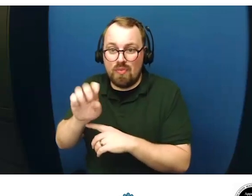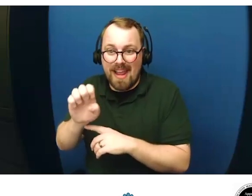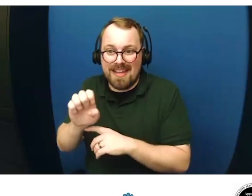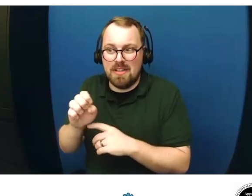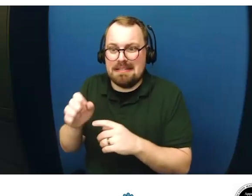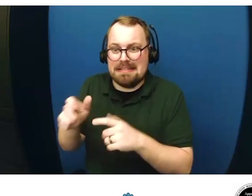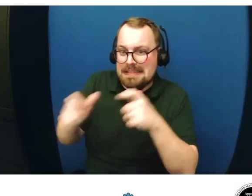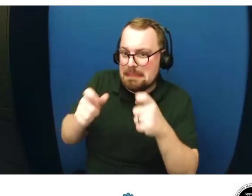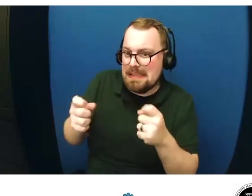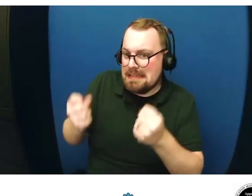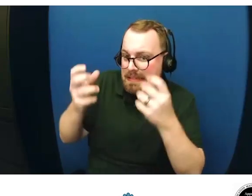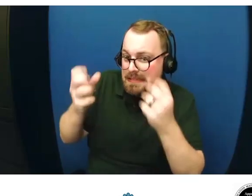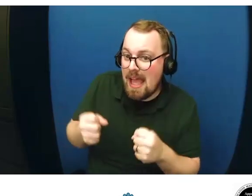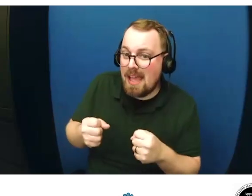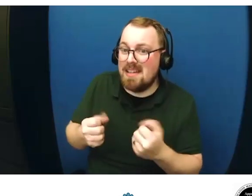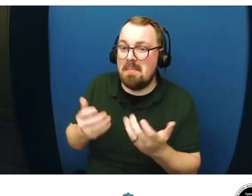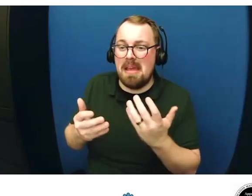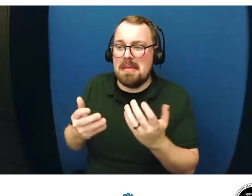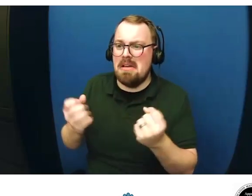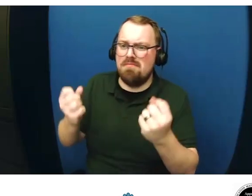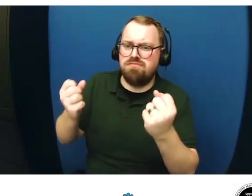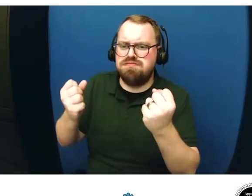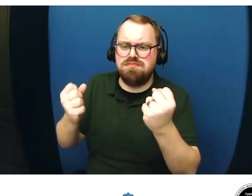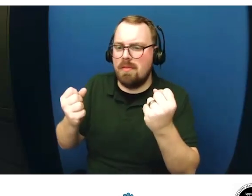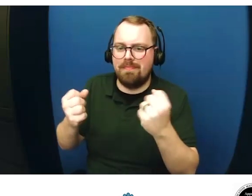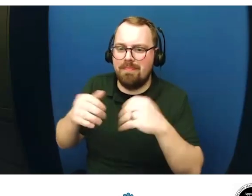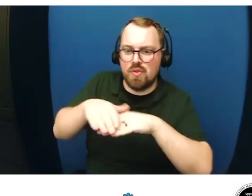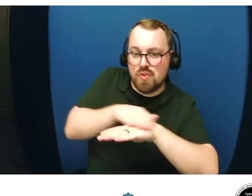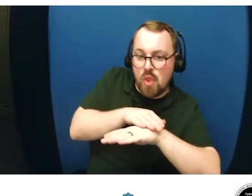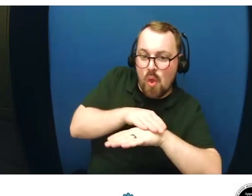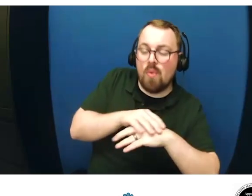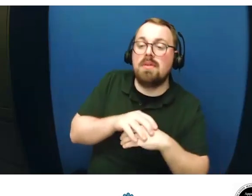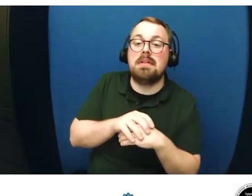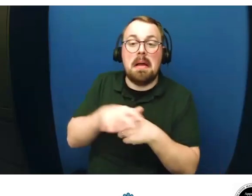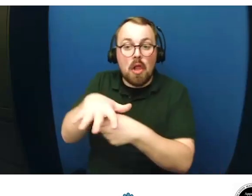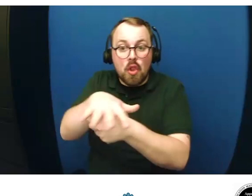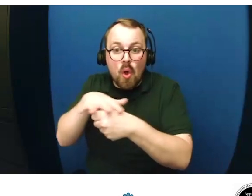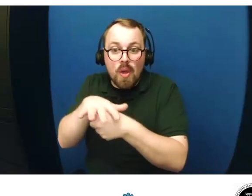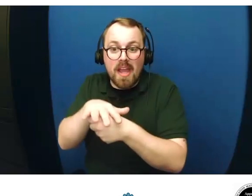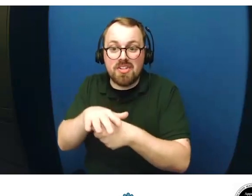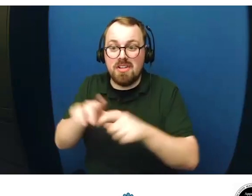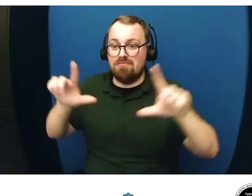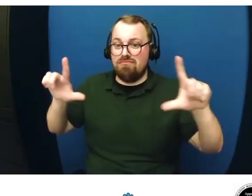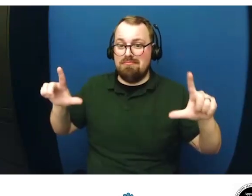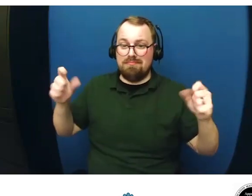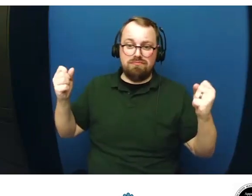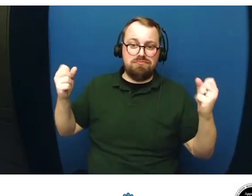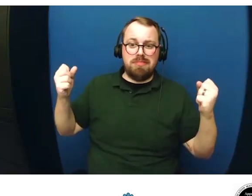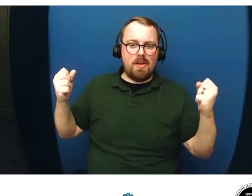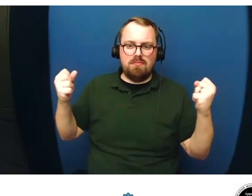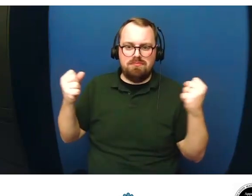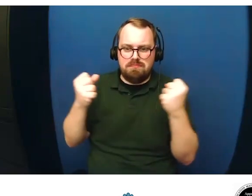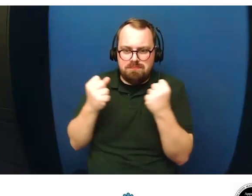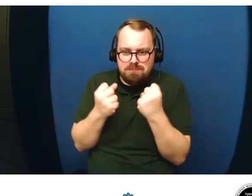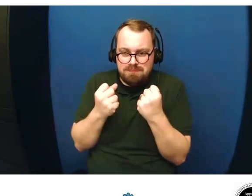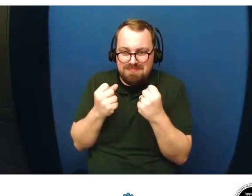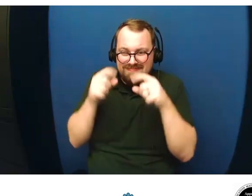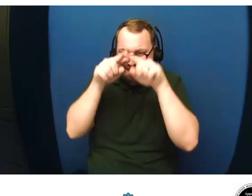of the sign. How fast or slow it's produced. To the location. They may need a reduced signing space.